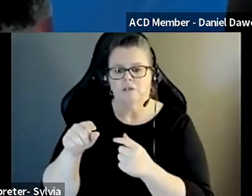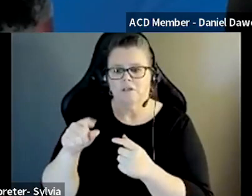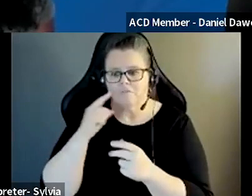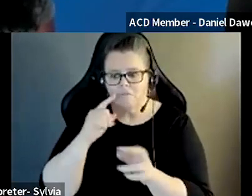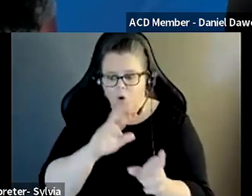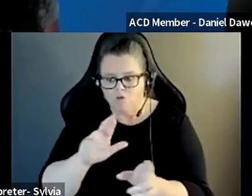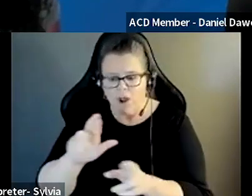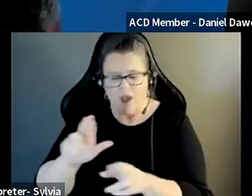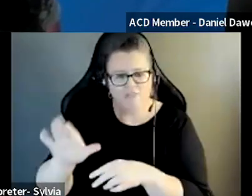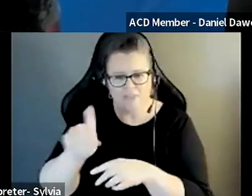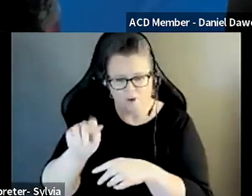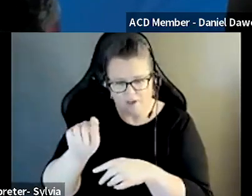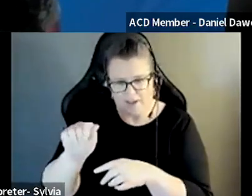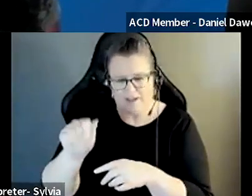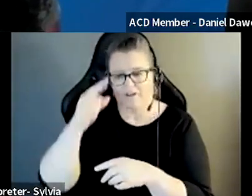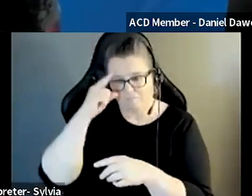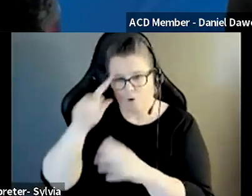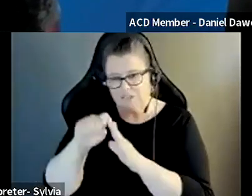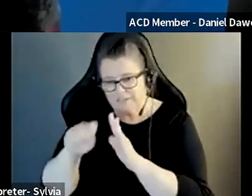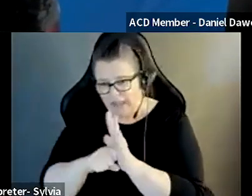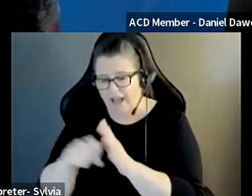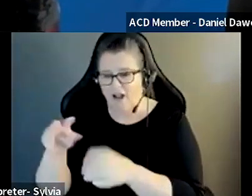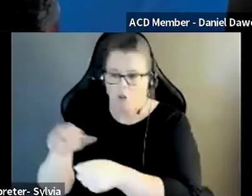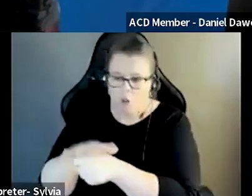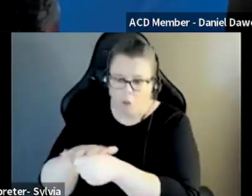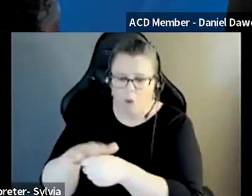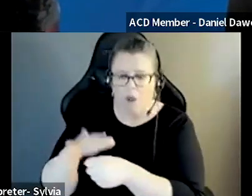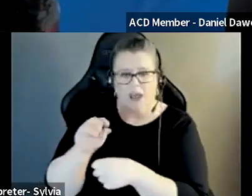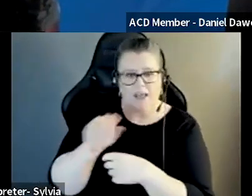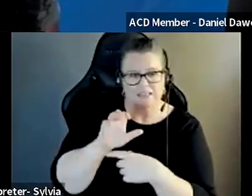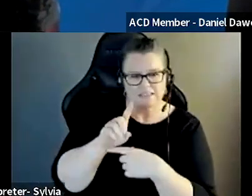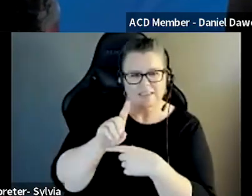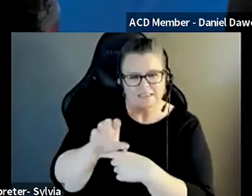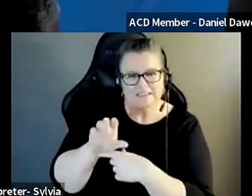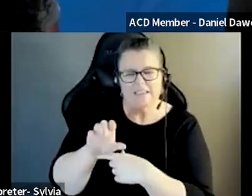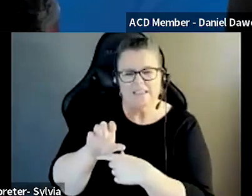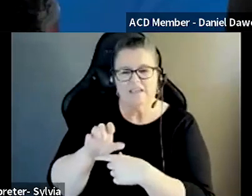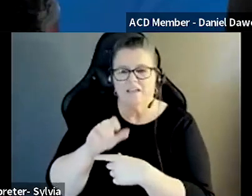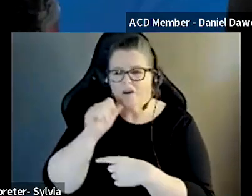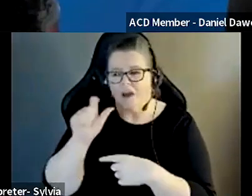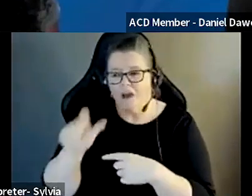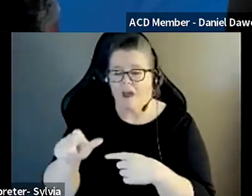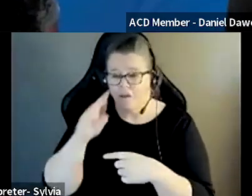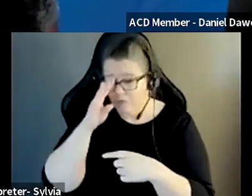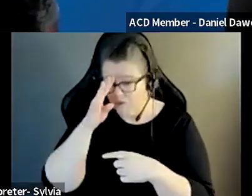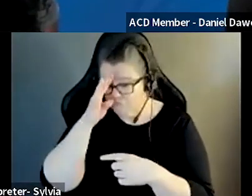I mean, it's not exactly building the pipes of a new system, but they, you know, have so much information